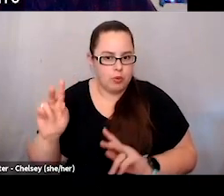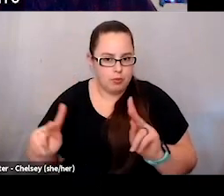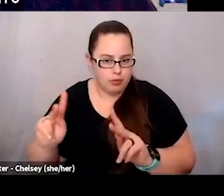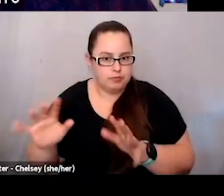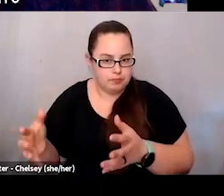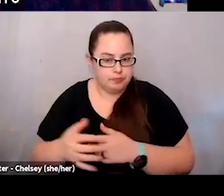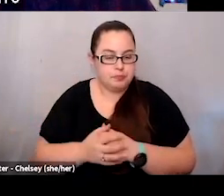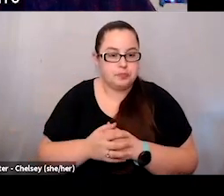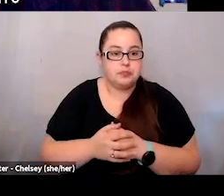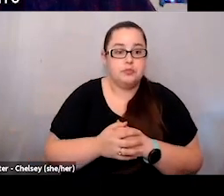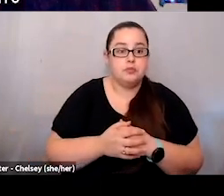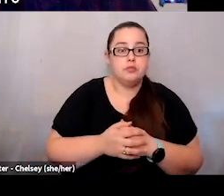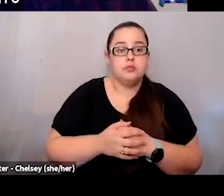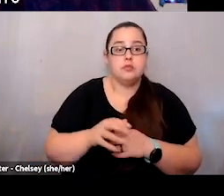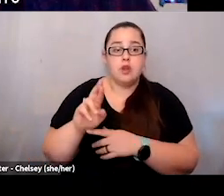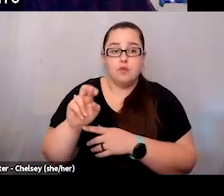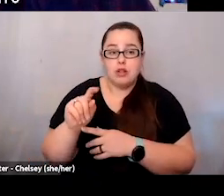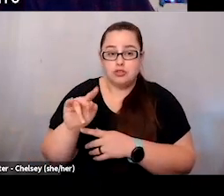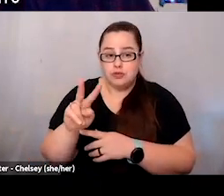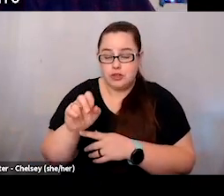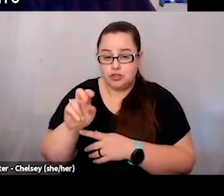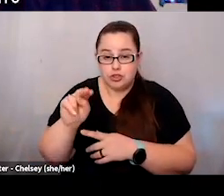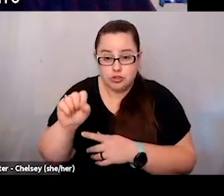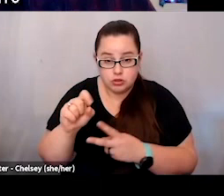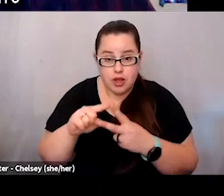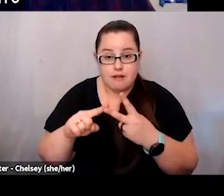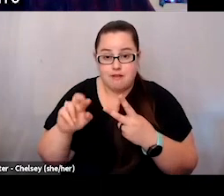rancherias we do have...Well, first of all, let me explain what a reservation is. A